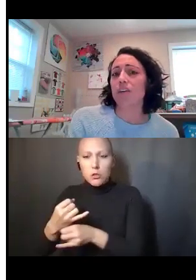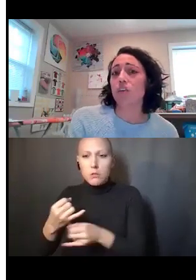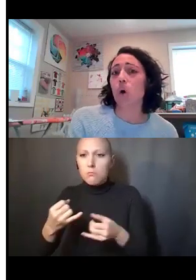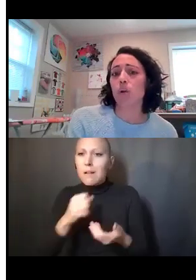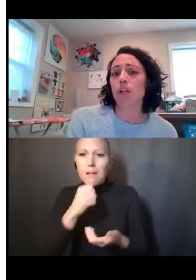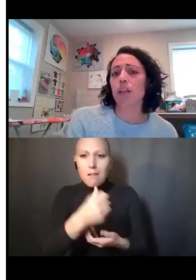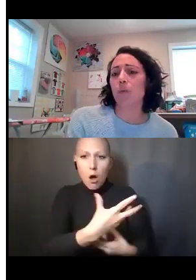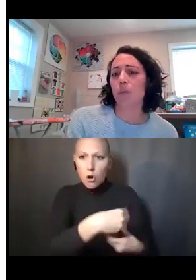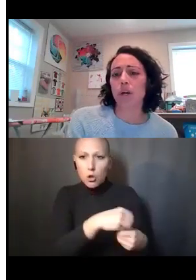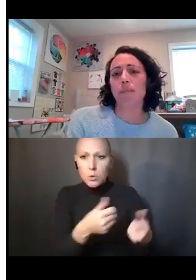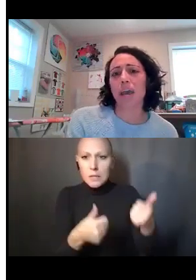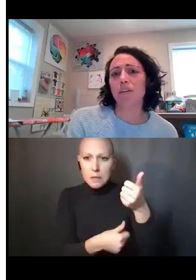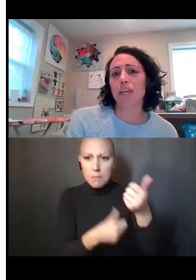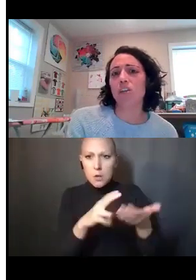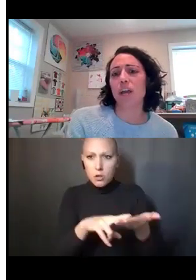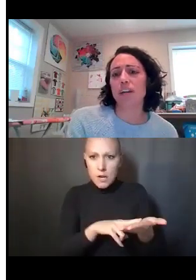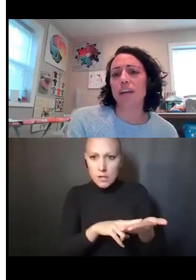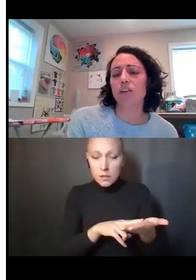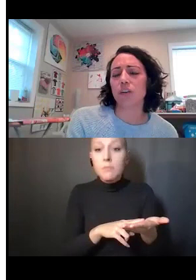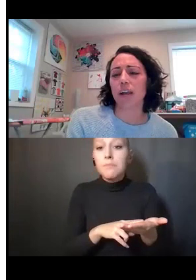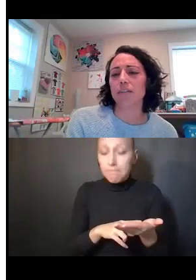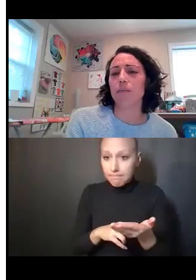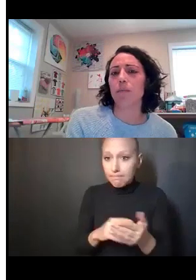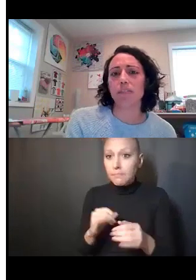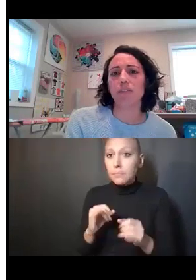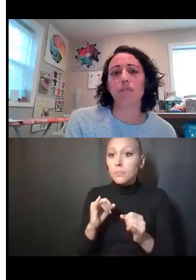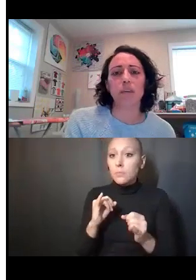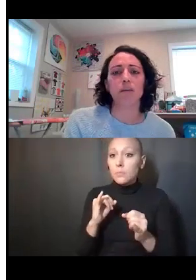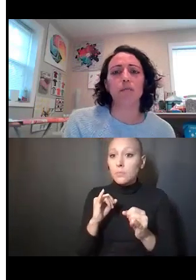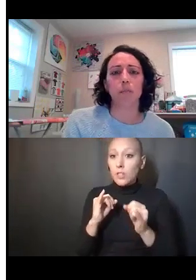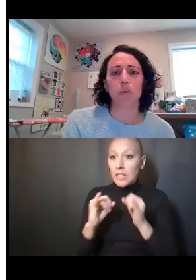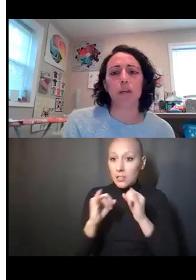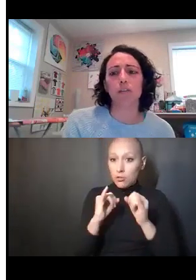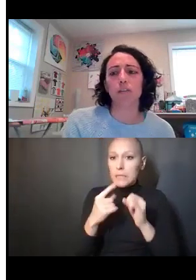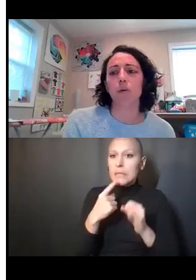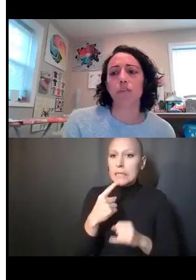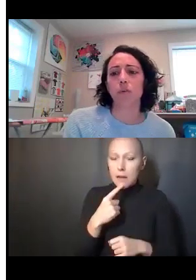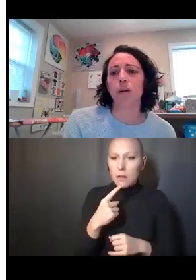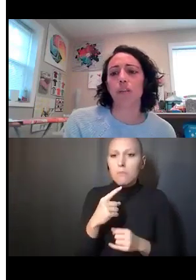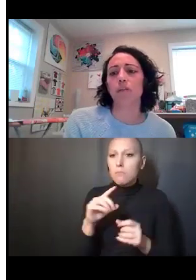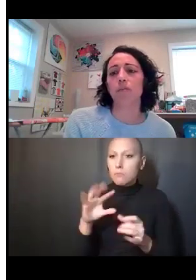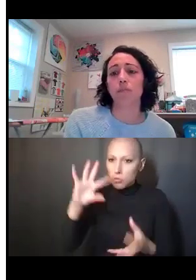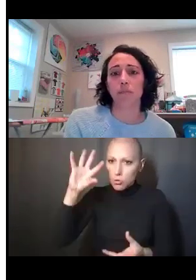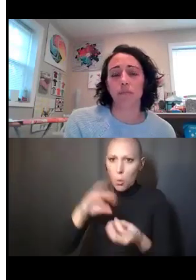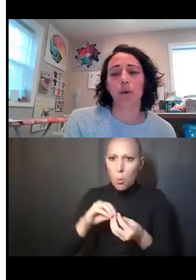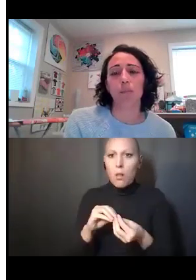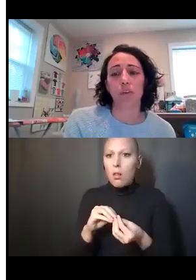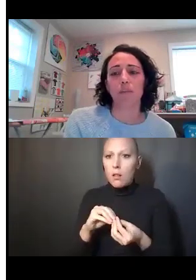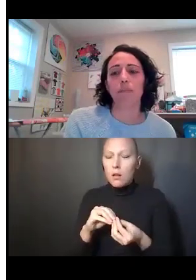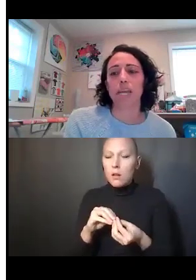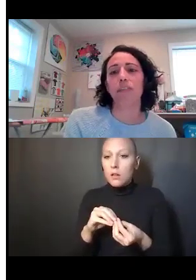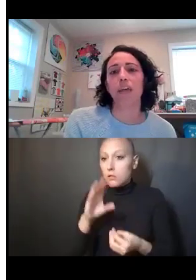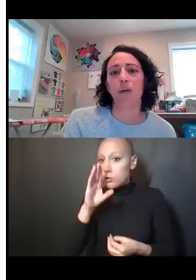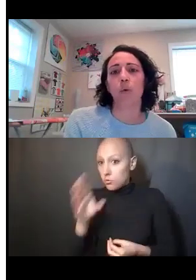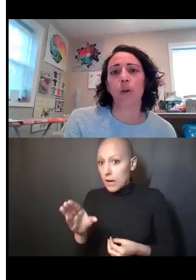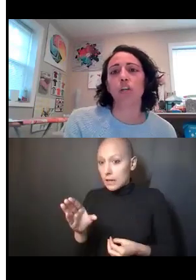the total award amount indirect and direct must be reported. So if you are the prime recipient of that award